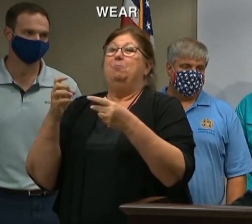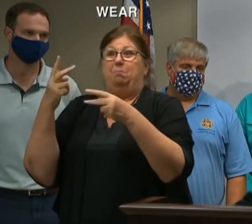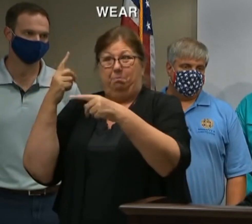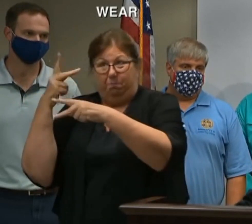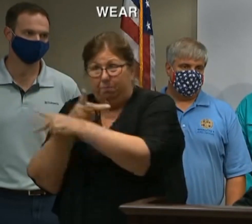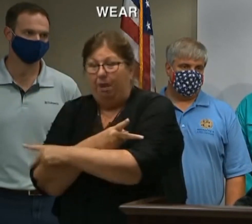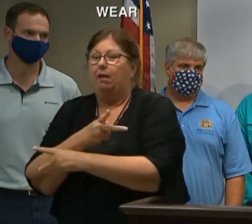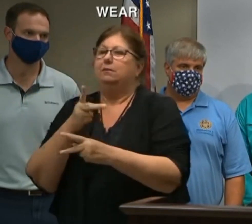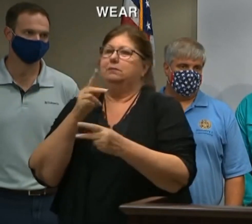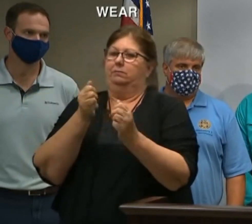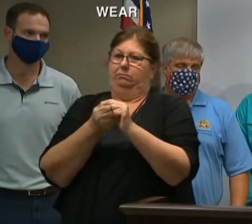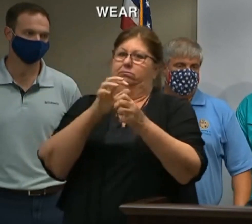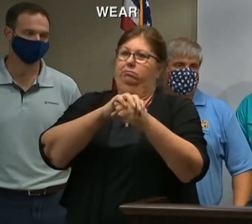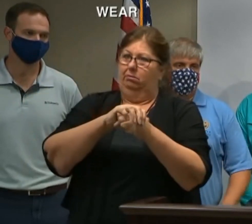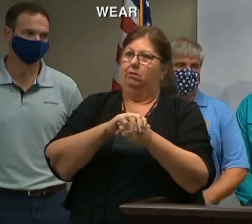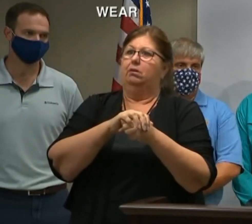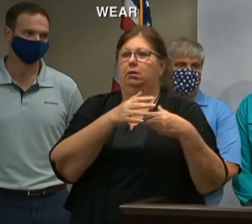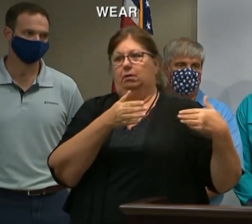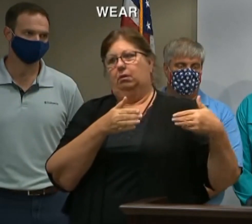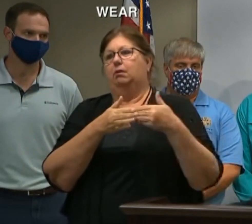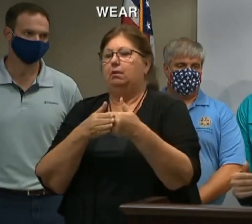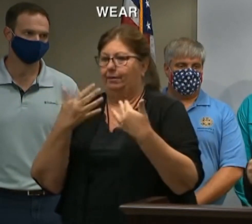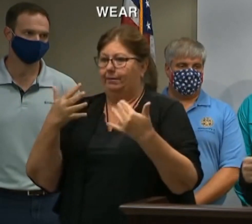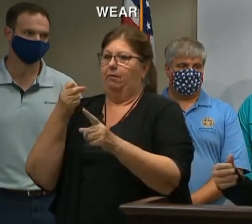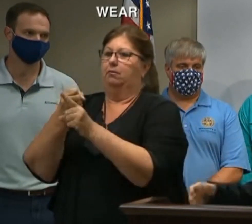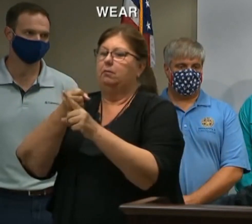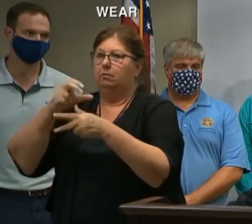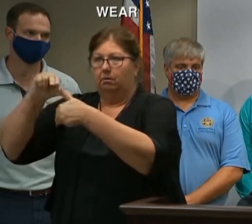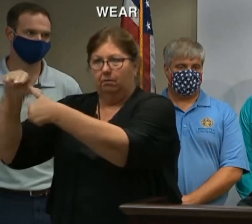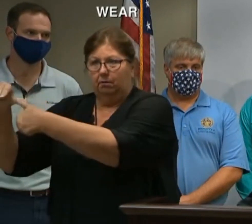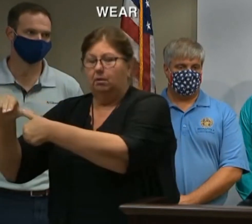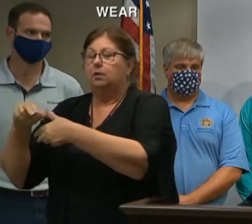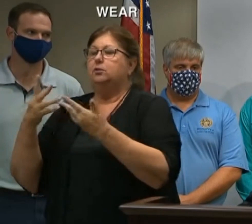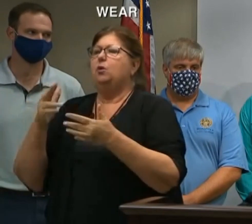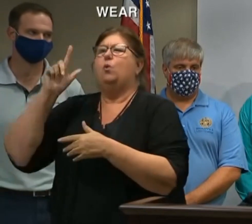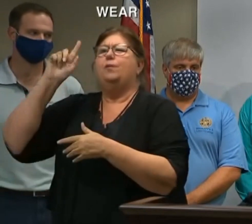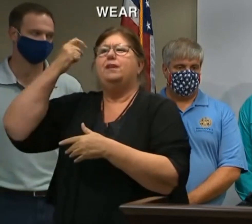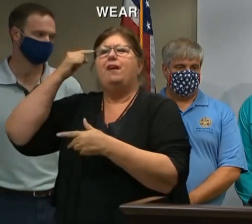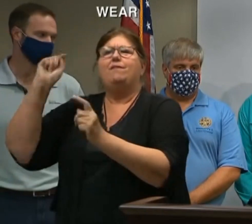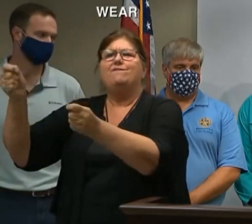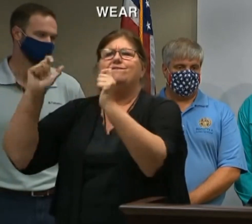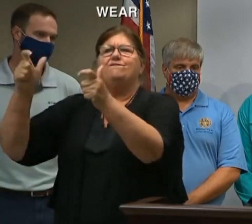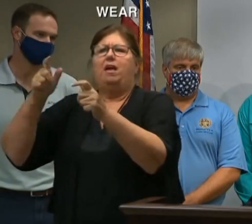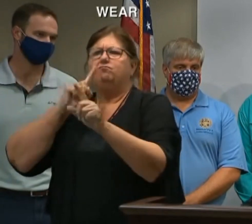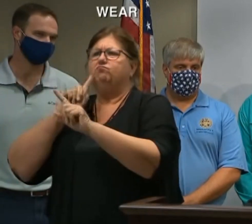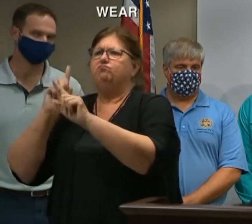emergency management under the direction from the governor uh you know acted very early we pre-staged equipment in the area so we